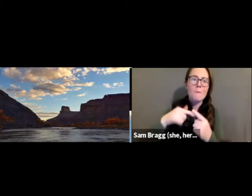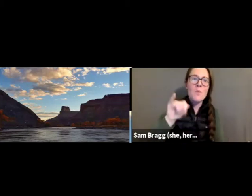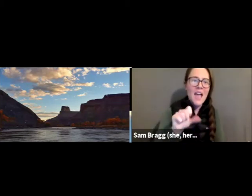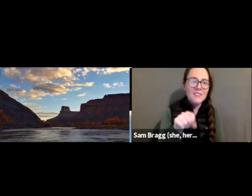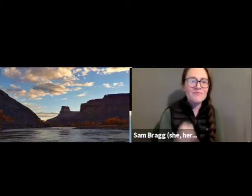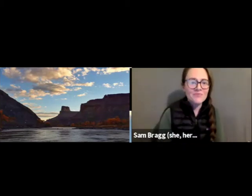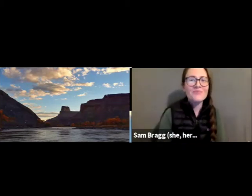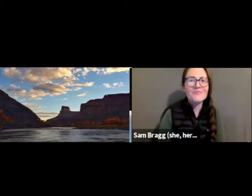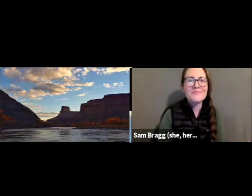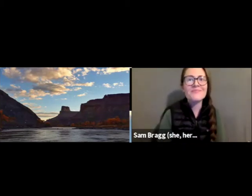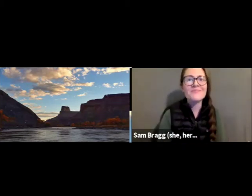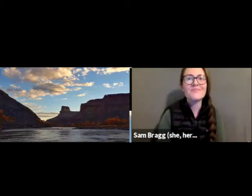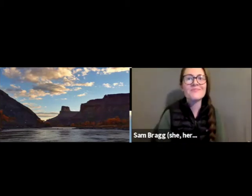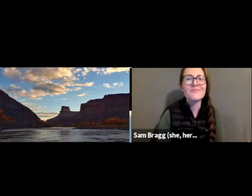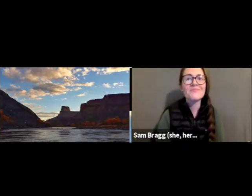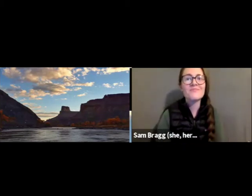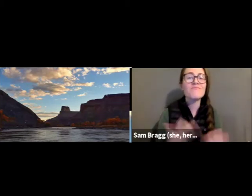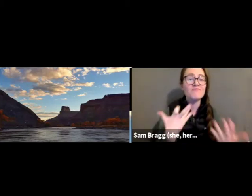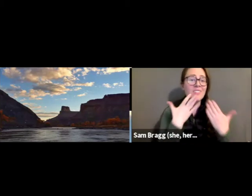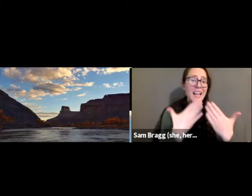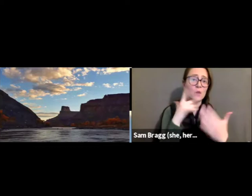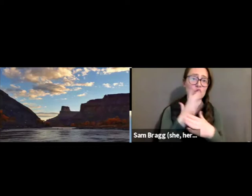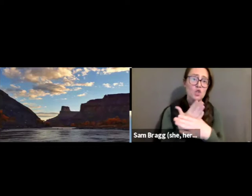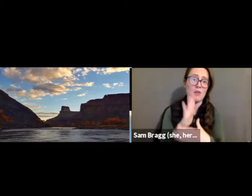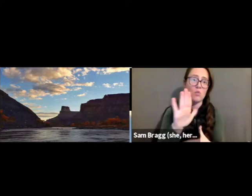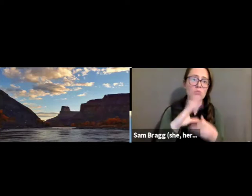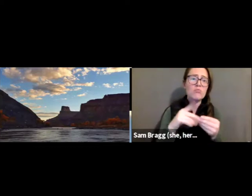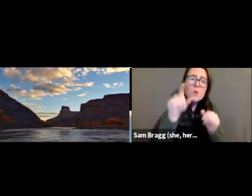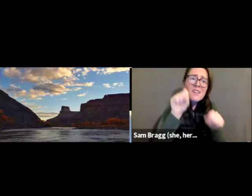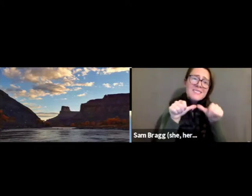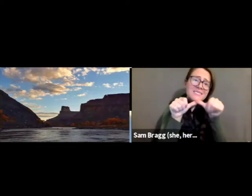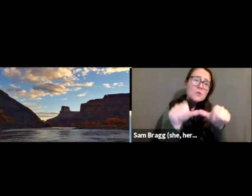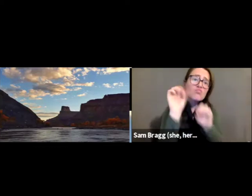all day. Yes, yes we will definitely touch on that. Thank you for sharing